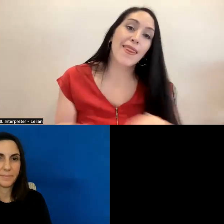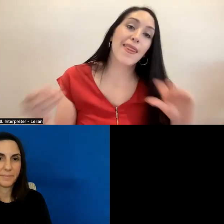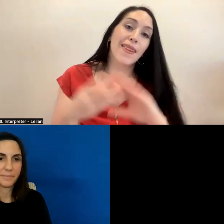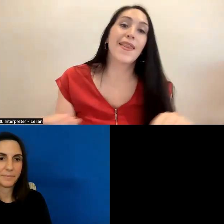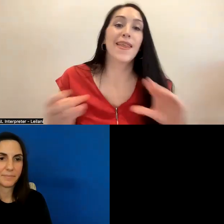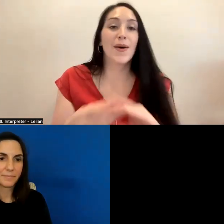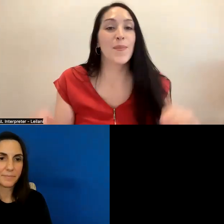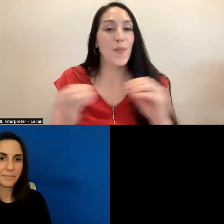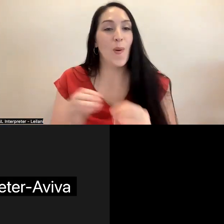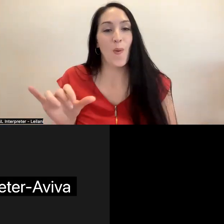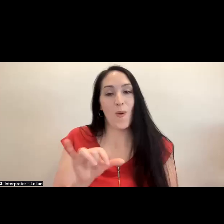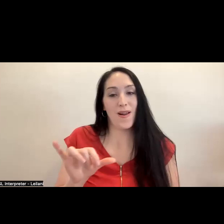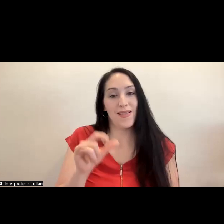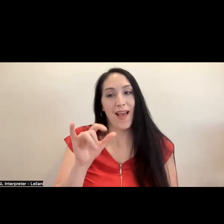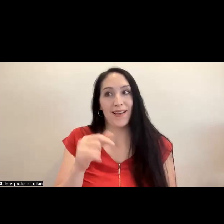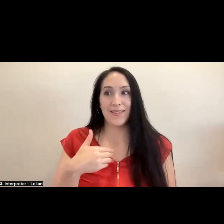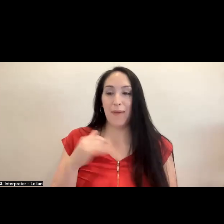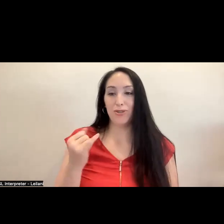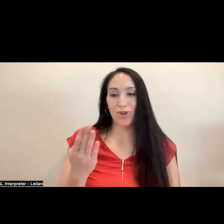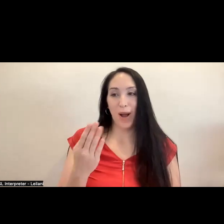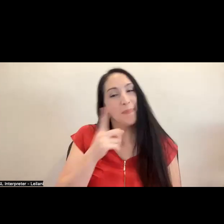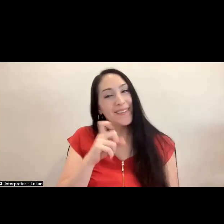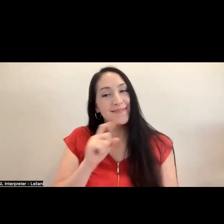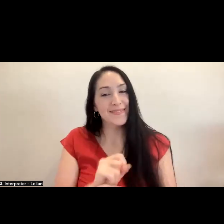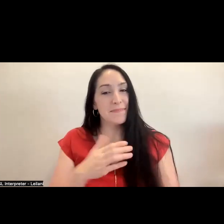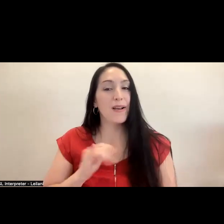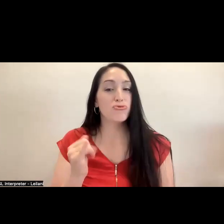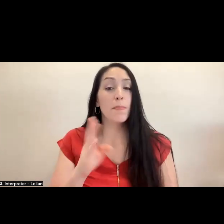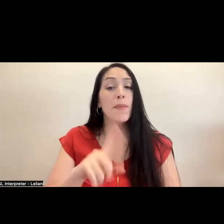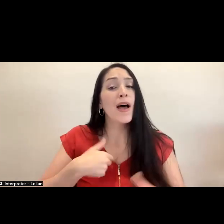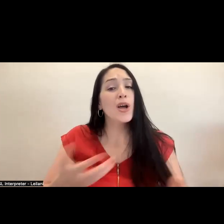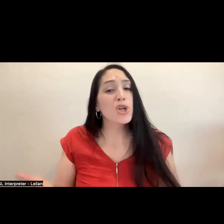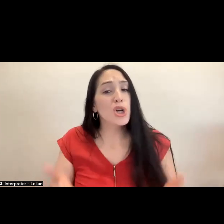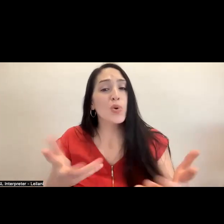job, because it is but I encourage individuals if we didn't get to your questions and answers